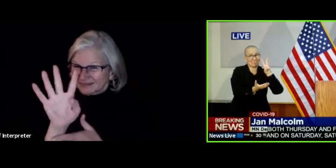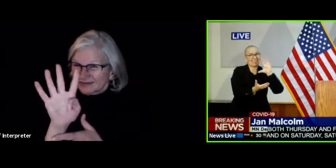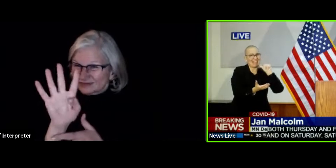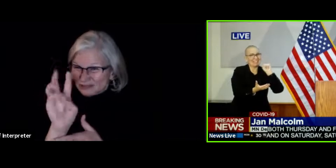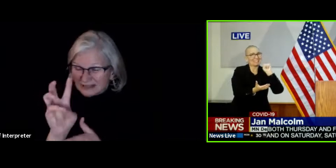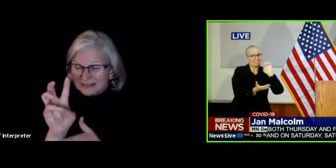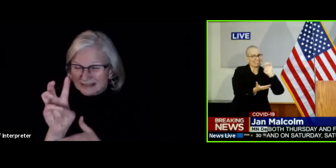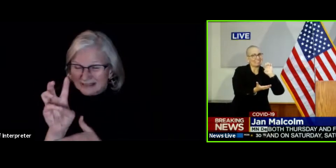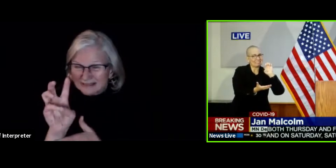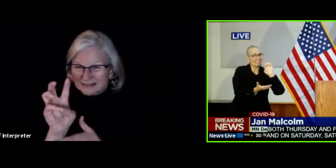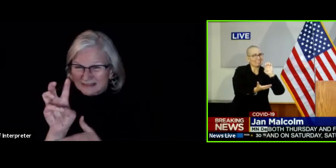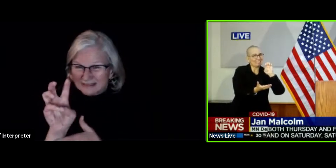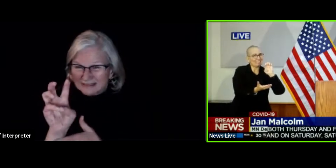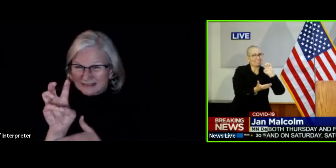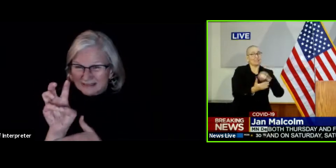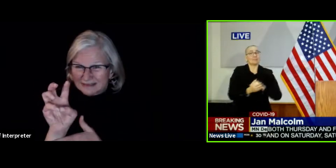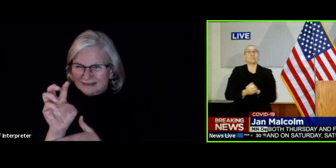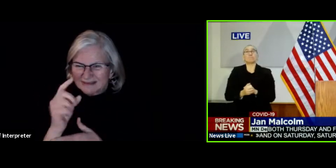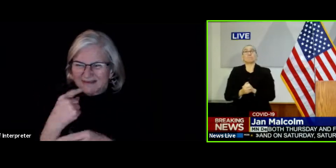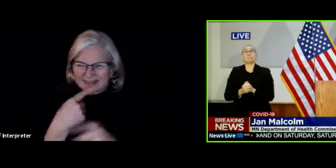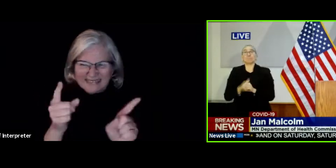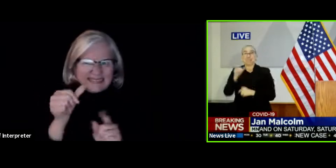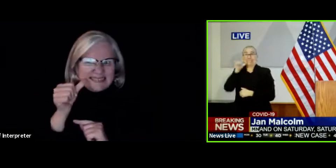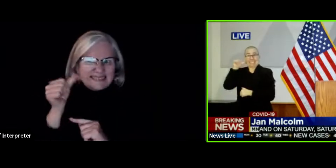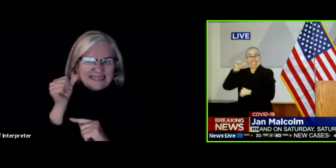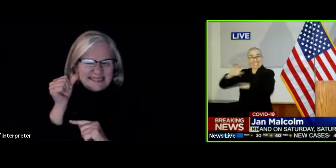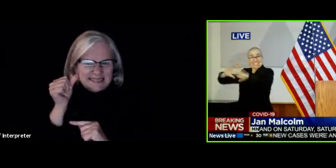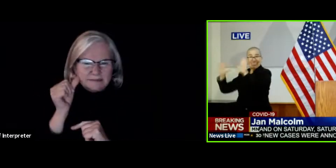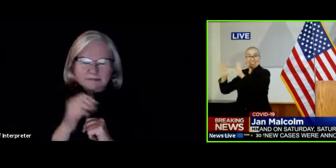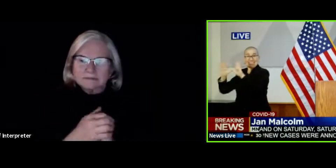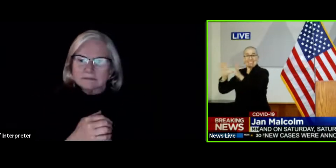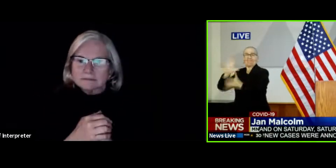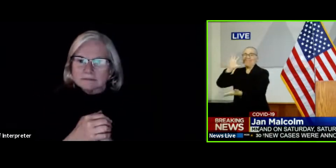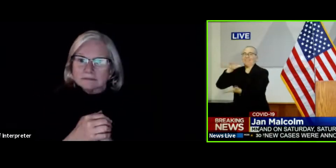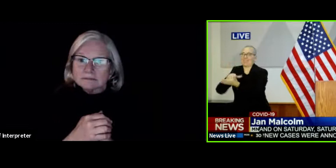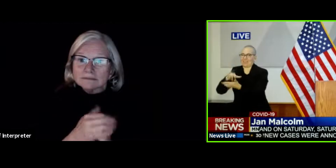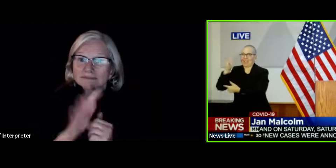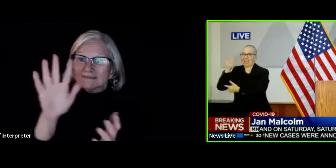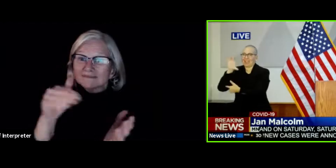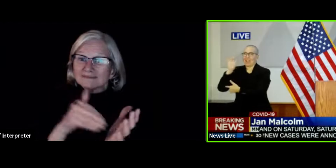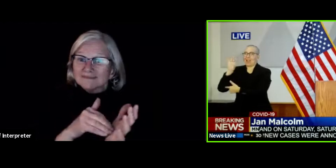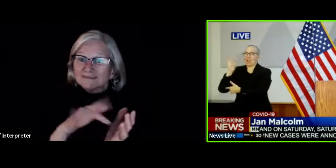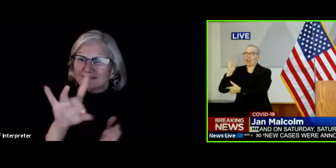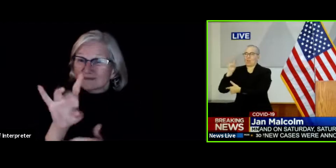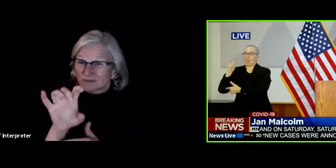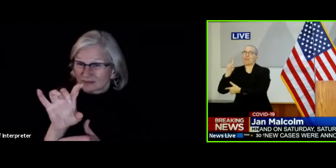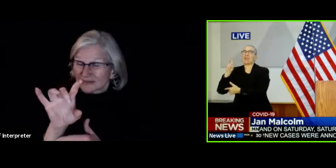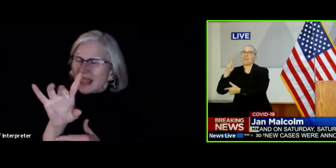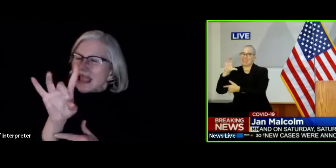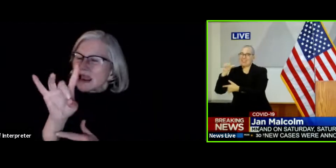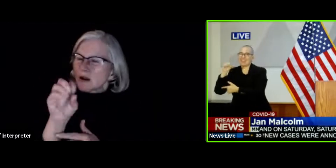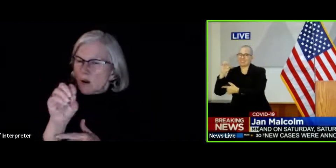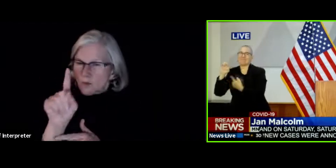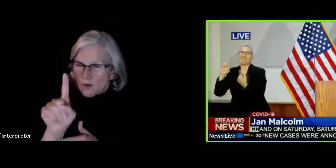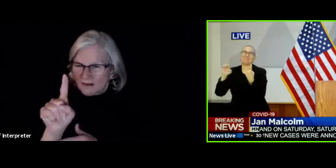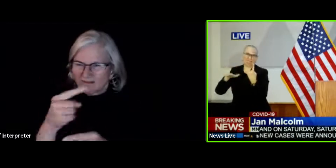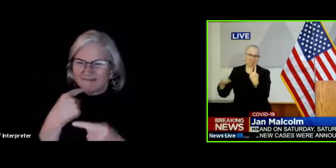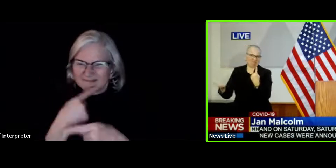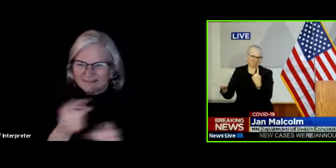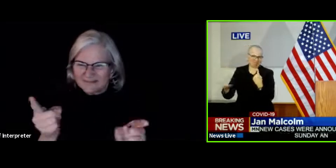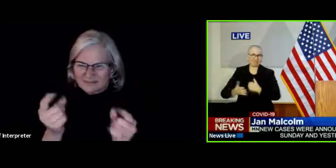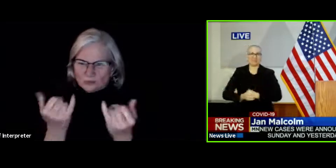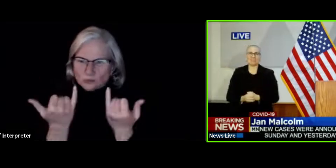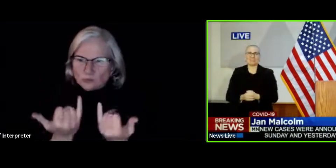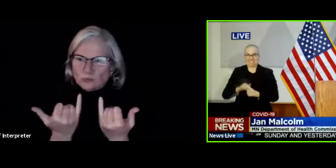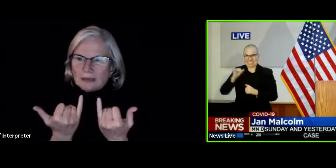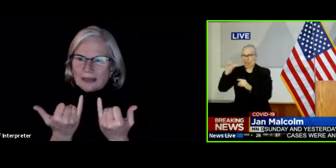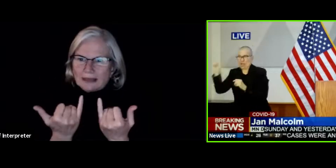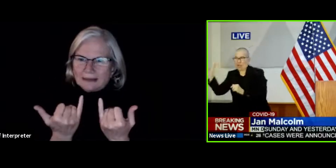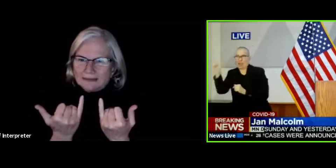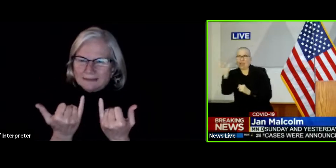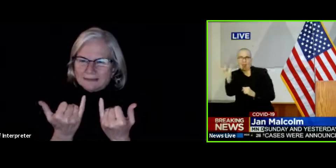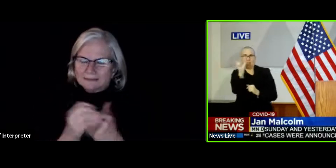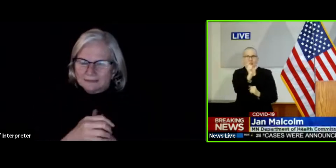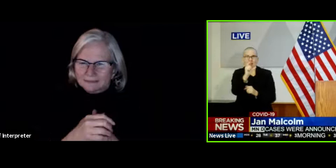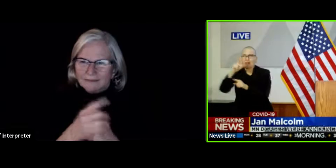YESTERDAY'S 5,011 YESTERDAY MORNING. SO JUST KIND OF RESETTING SEVERAL DAYS OVER